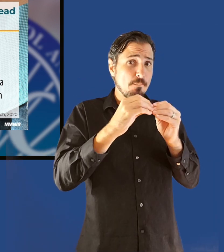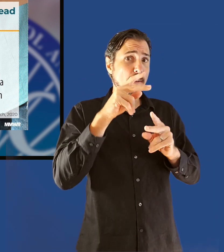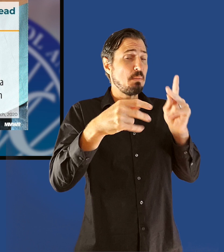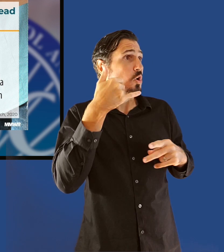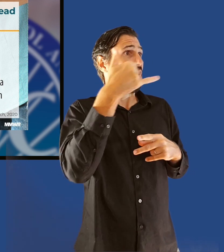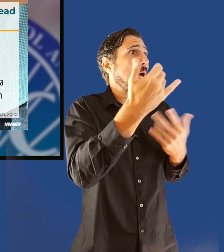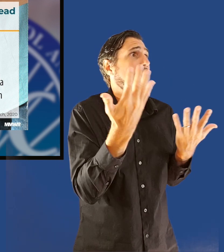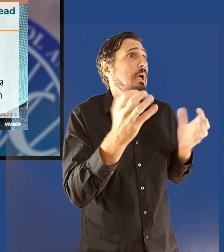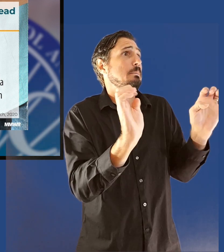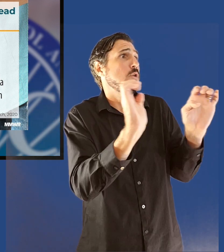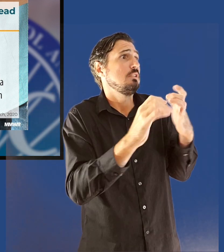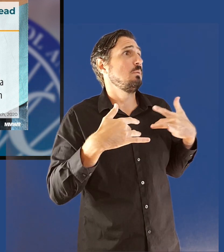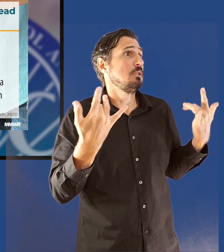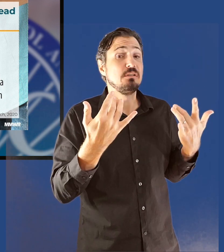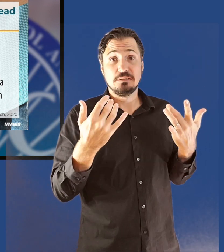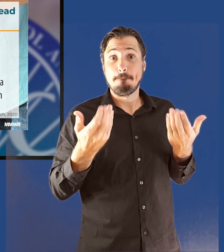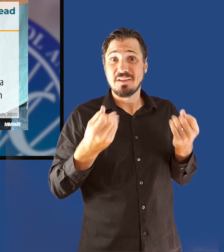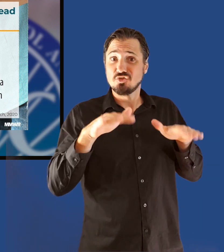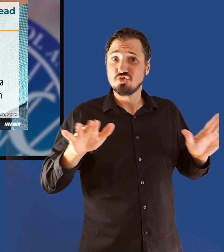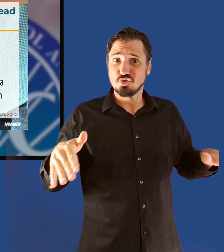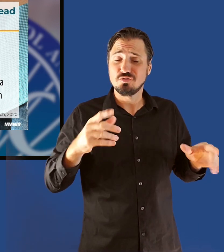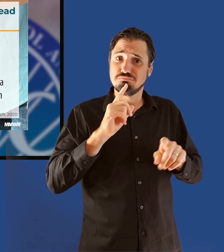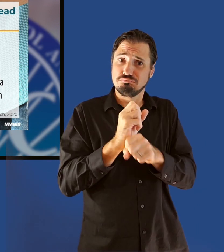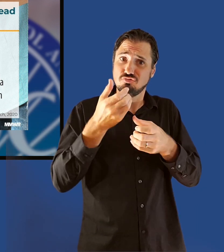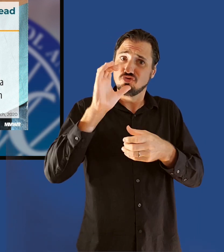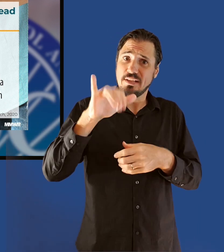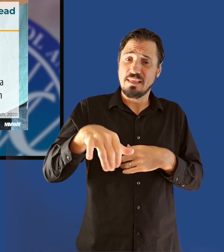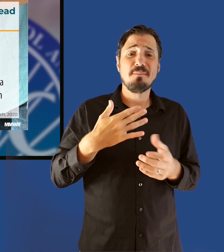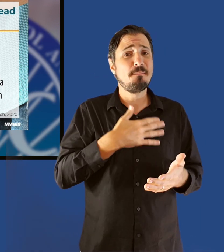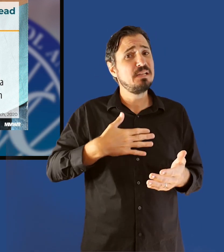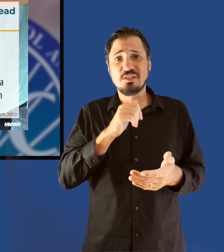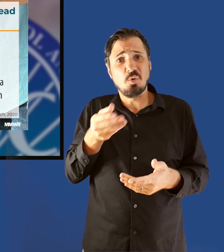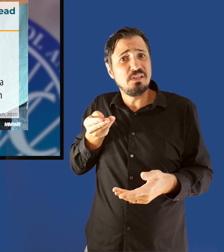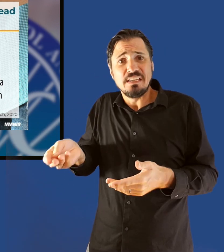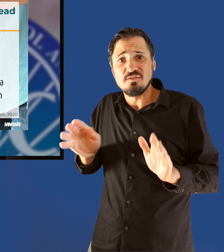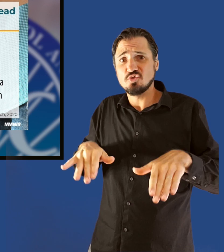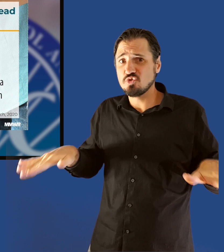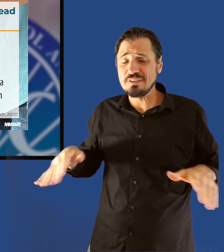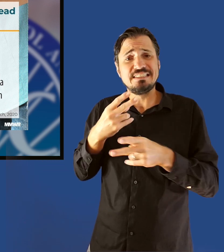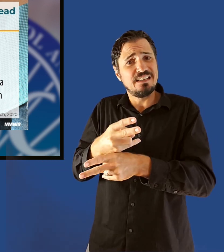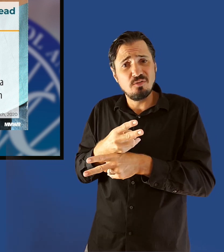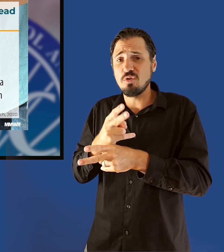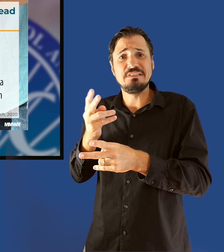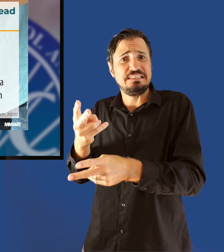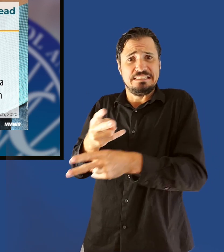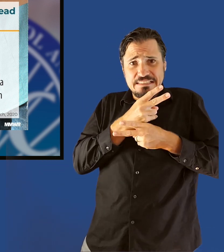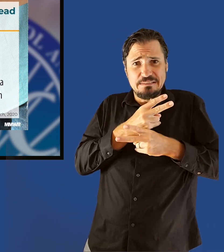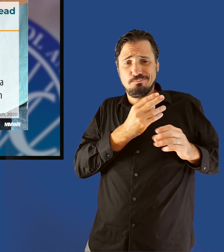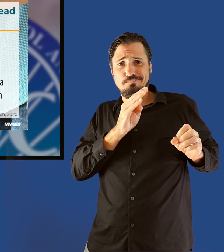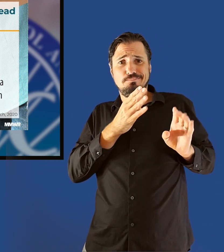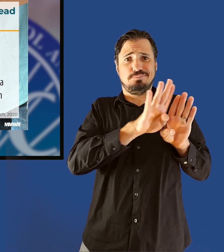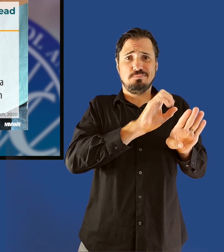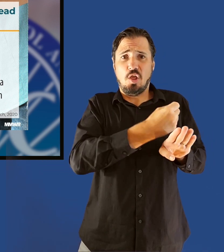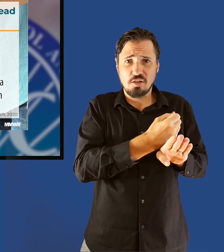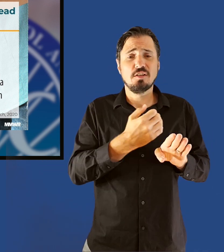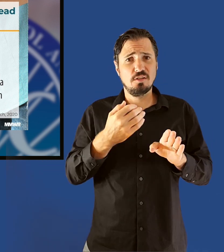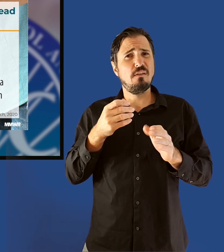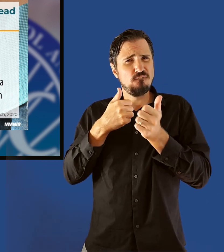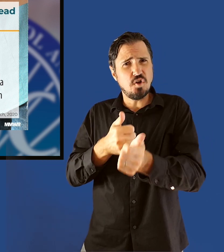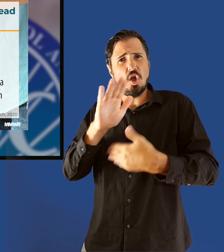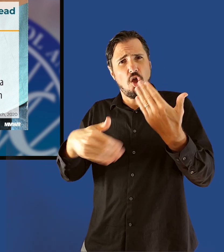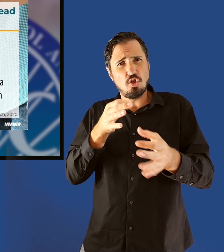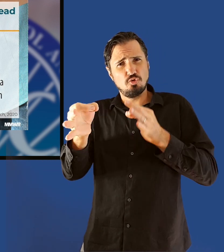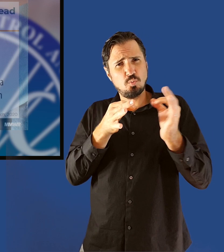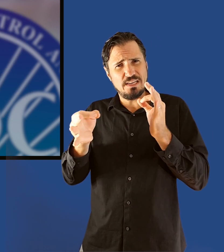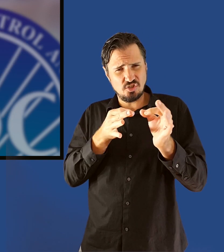Nearly half of these victims are children. So, please keep these products away from children. Read the labels and follow directions when using cleaning and disinfection products.